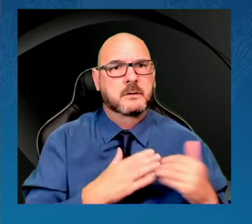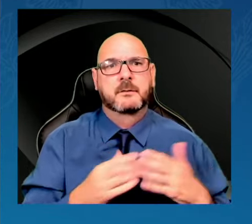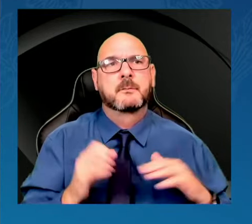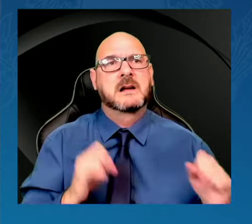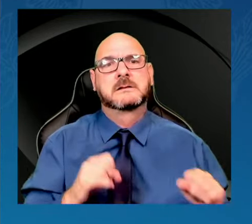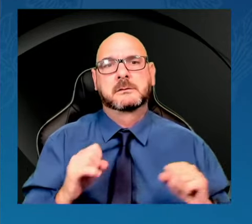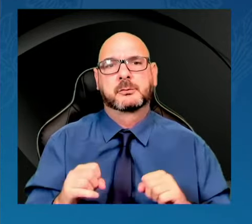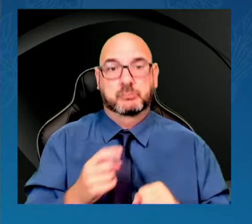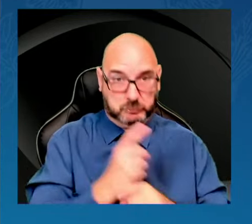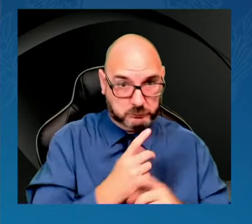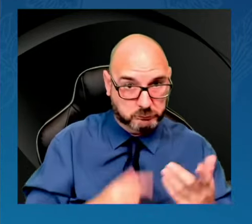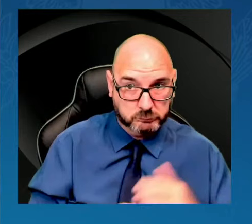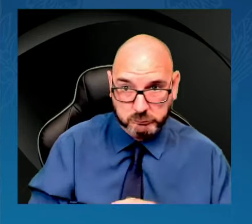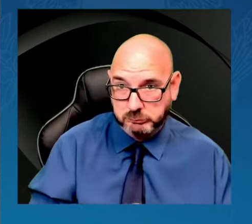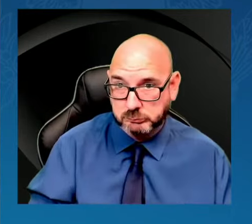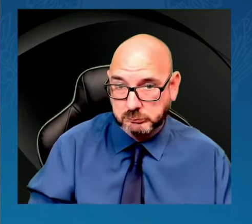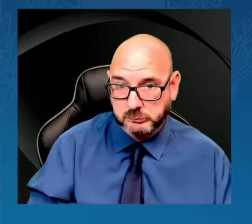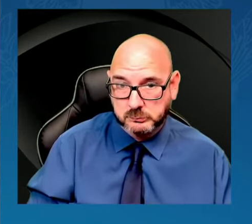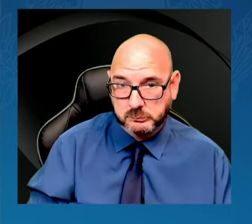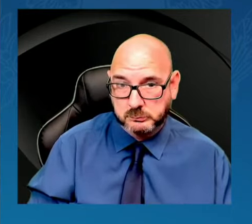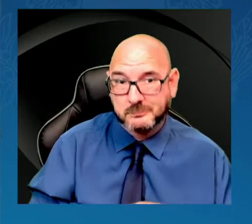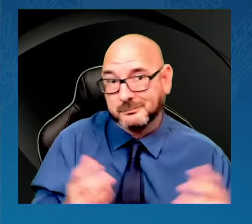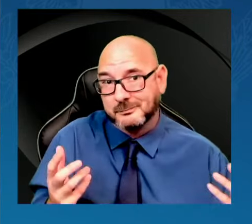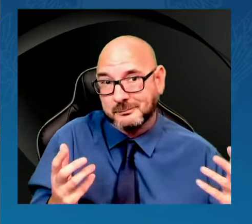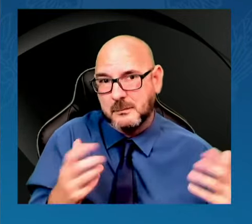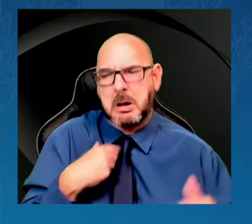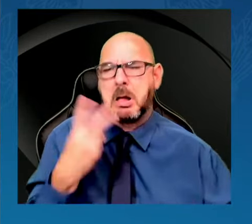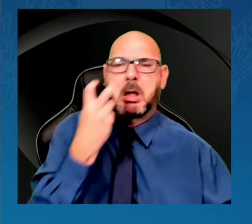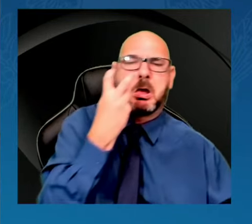Like, don't let that burden you ever. That's other people's issues.